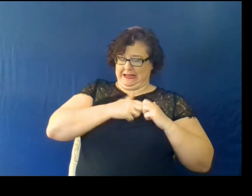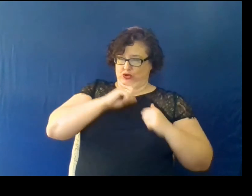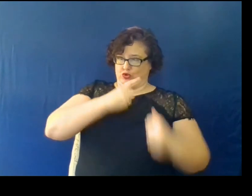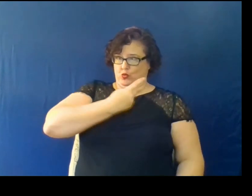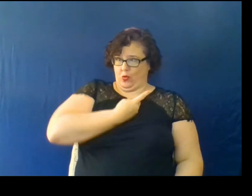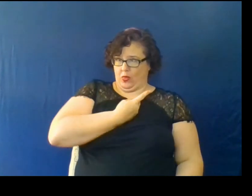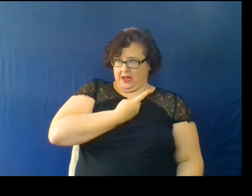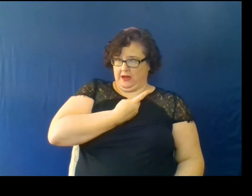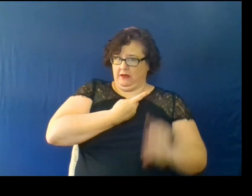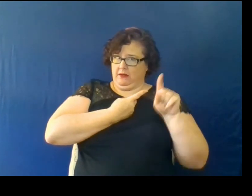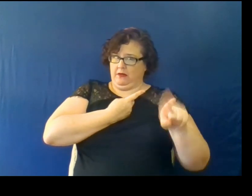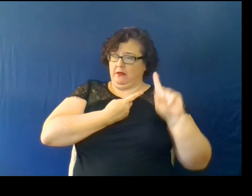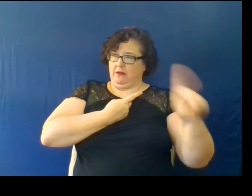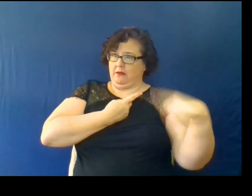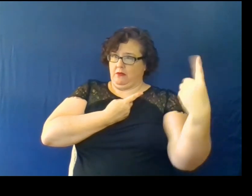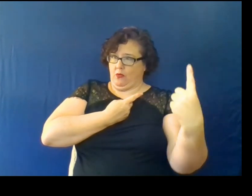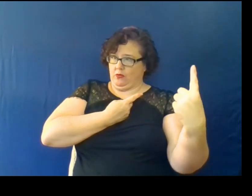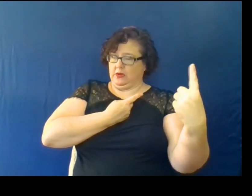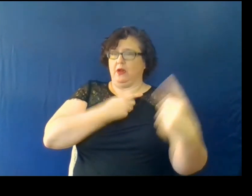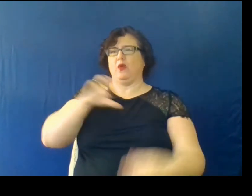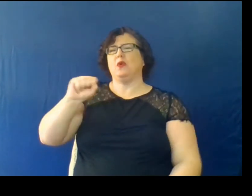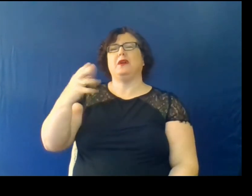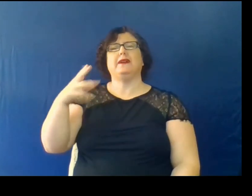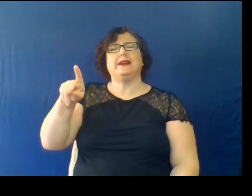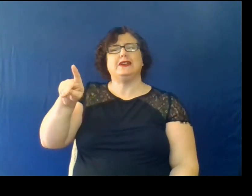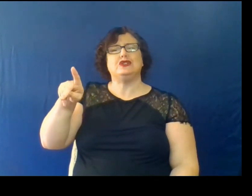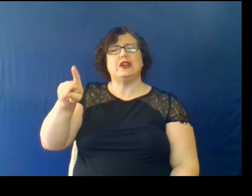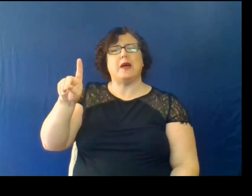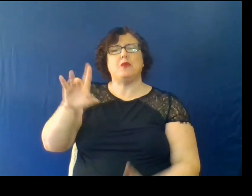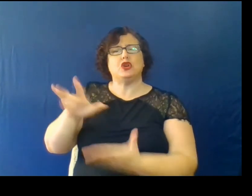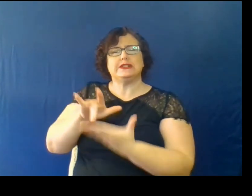I know someone said Shepherd Center so since I'm going to call them out. It's not just a Shepherd